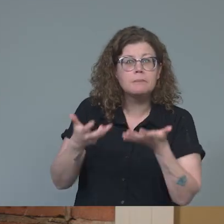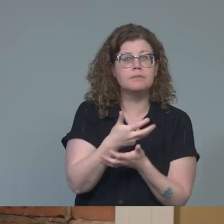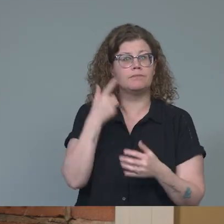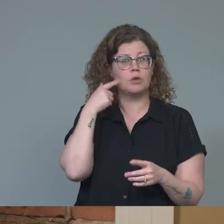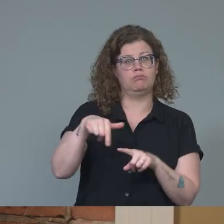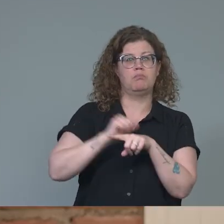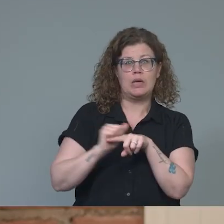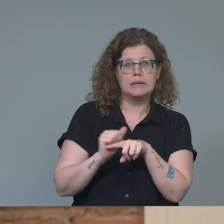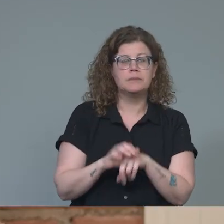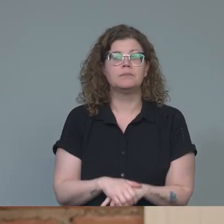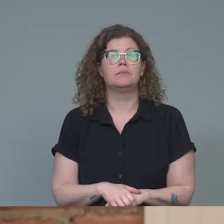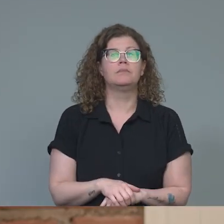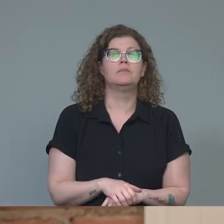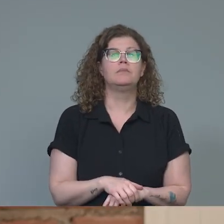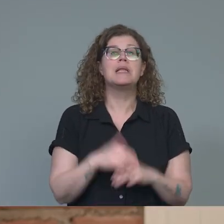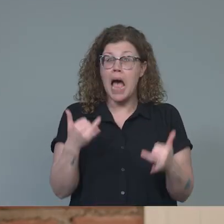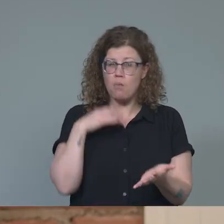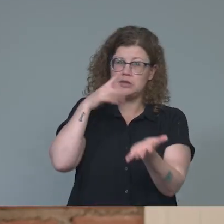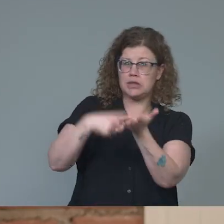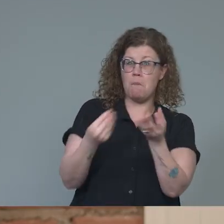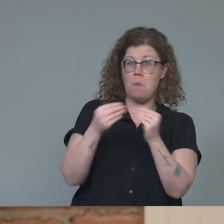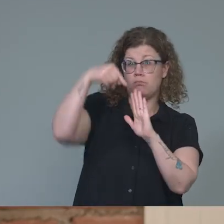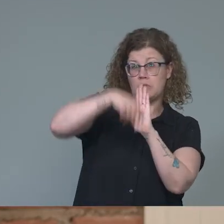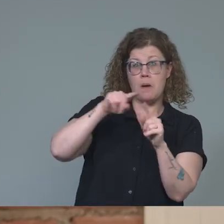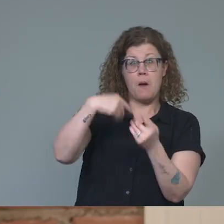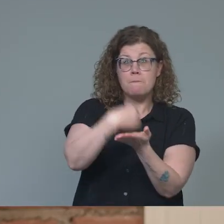engagement effectively. When you're planning your project, you need to understand your expectations